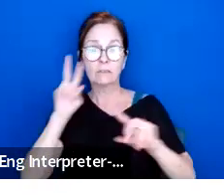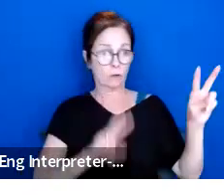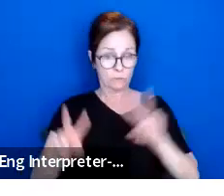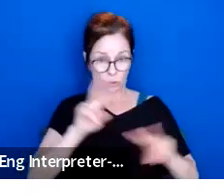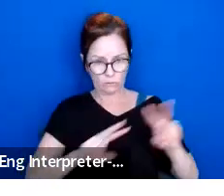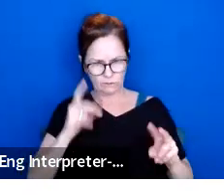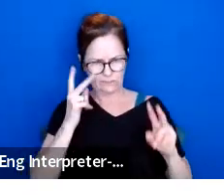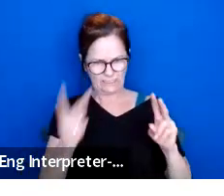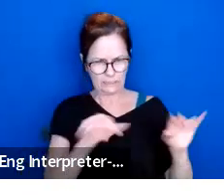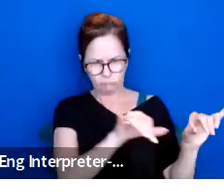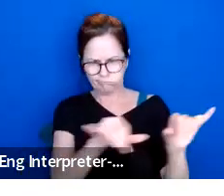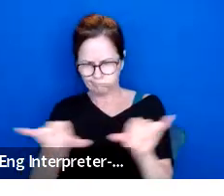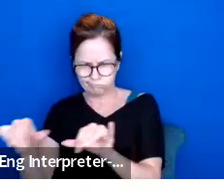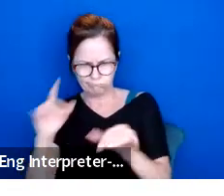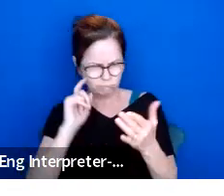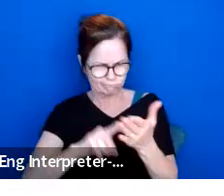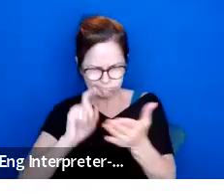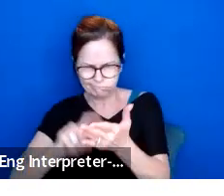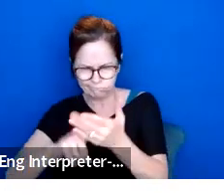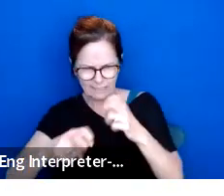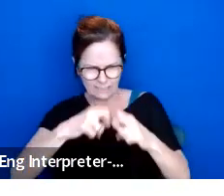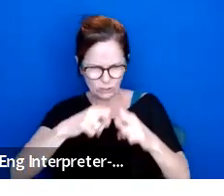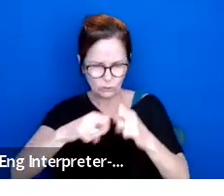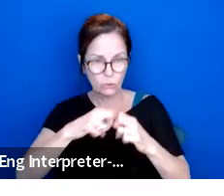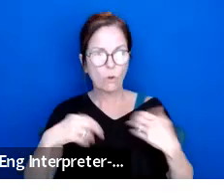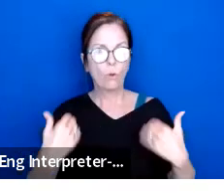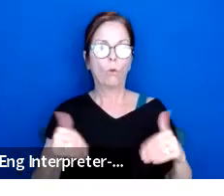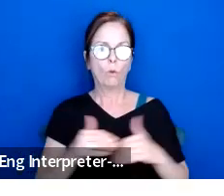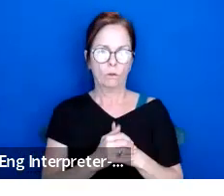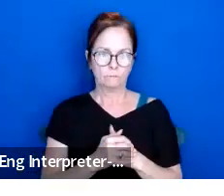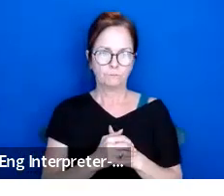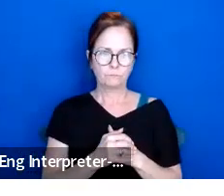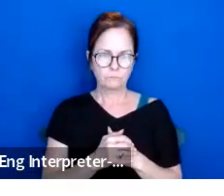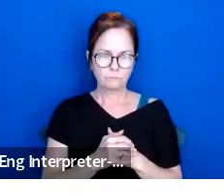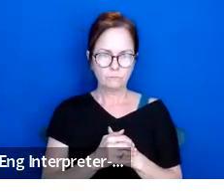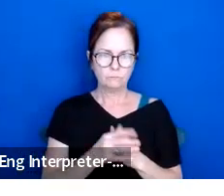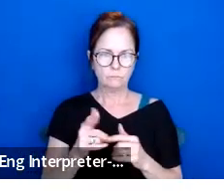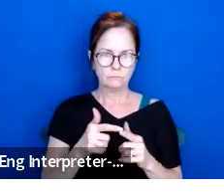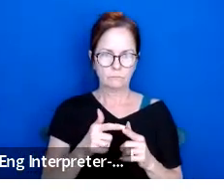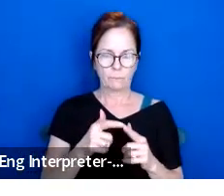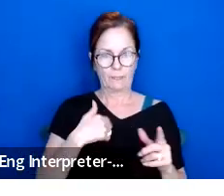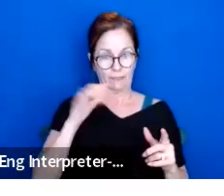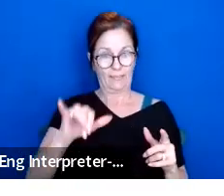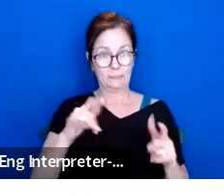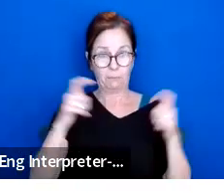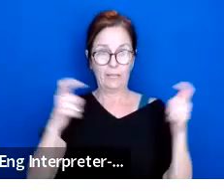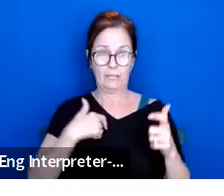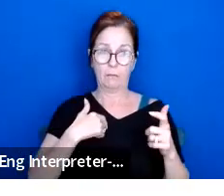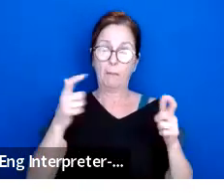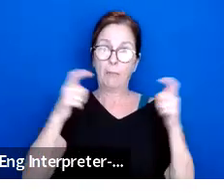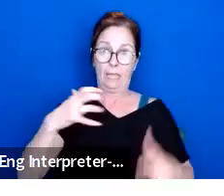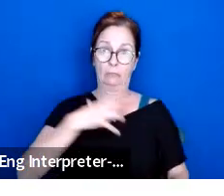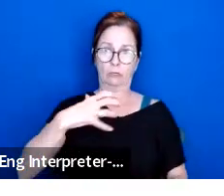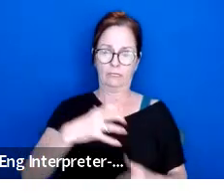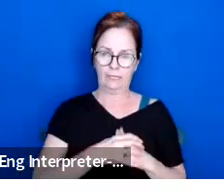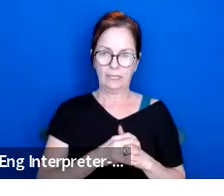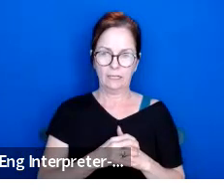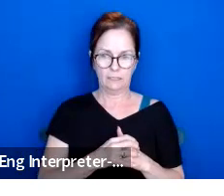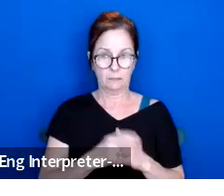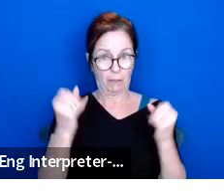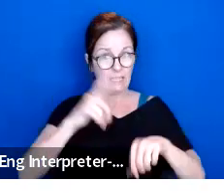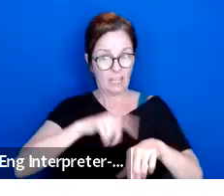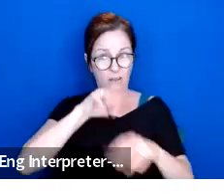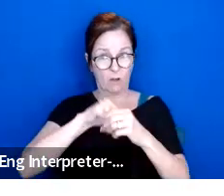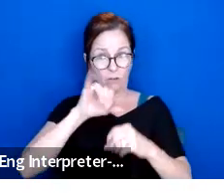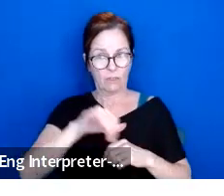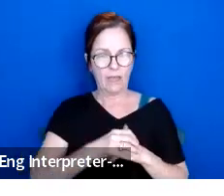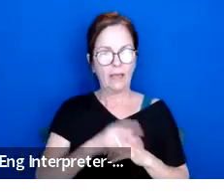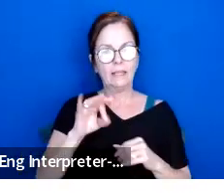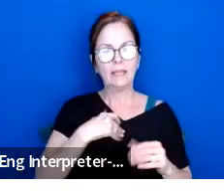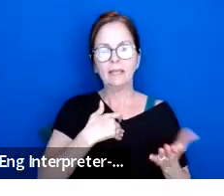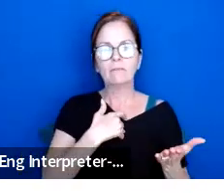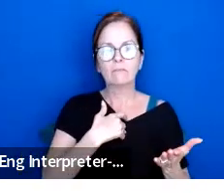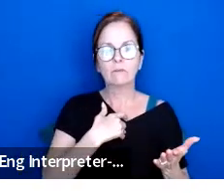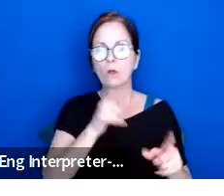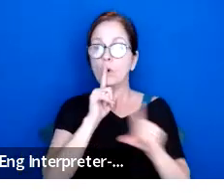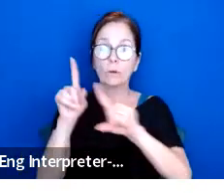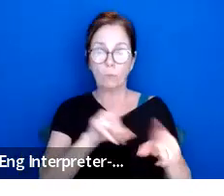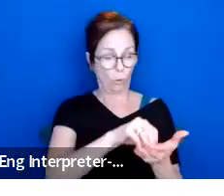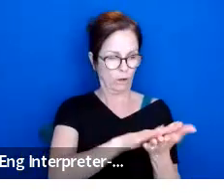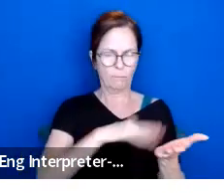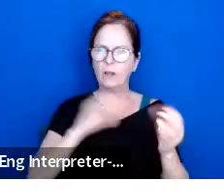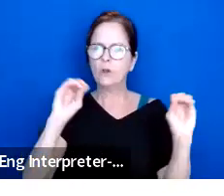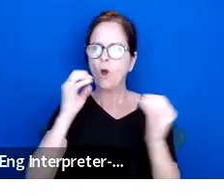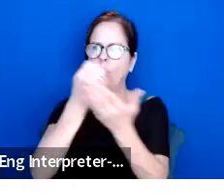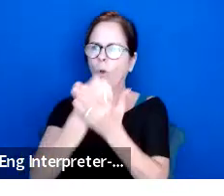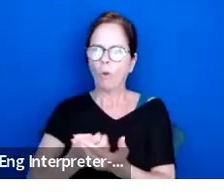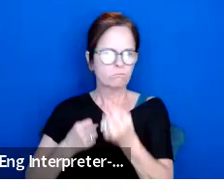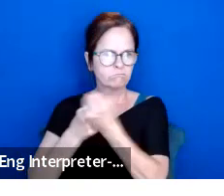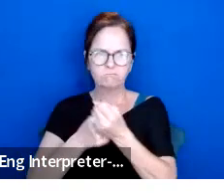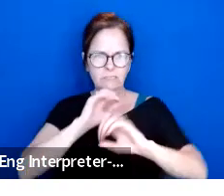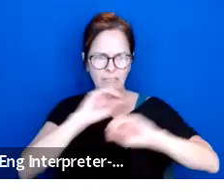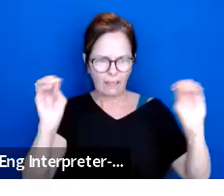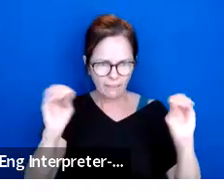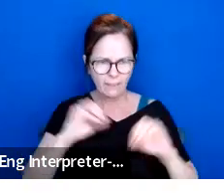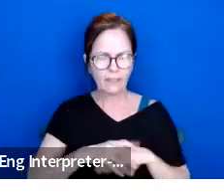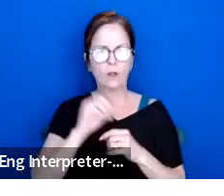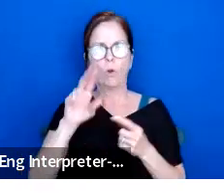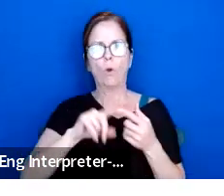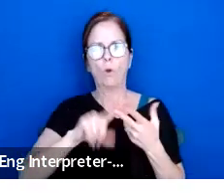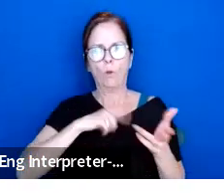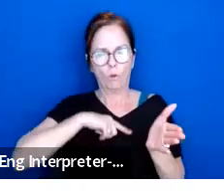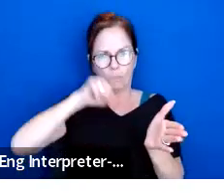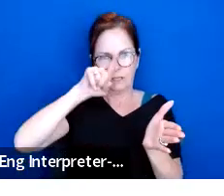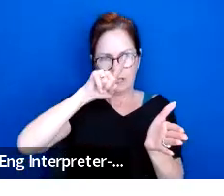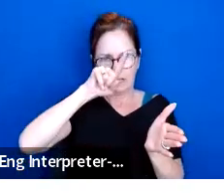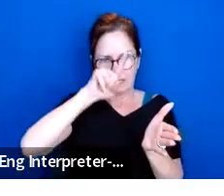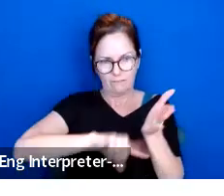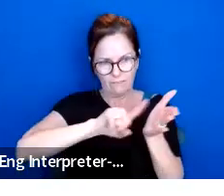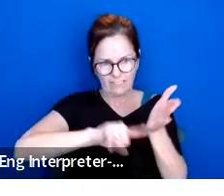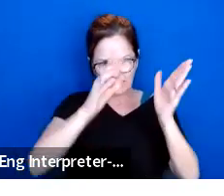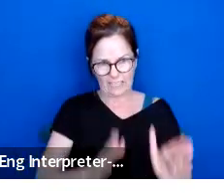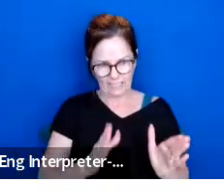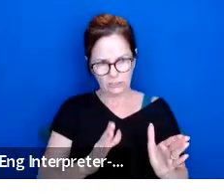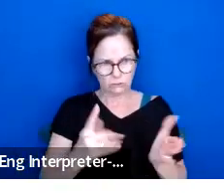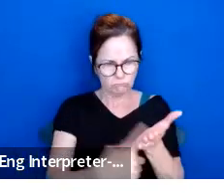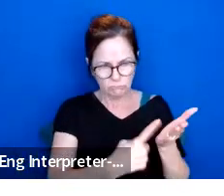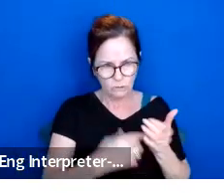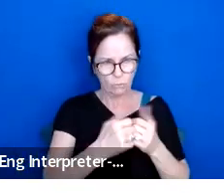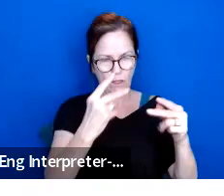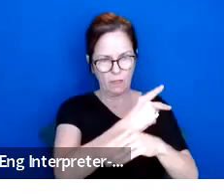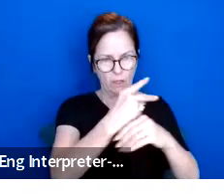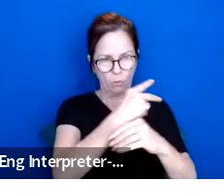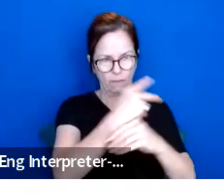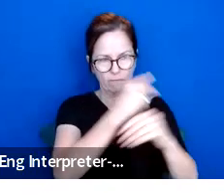Substantiated investigations. This is really important because we've we've grieved in one major grievances when unsubstantiated reports and and and investigations are mentioned amongst the reviewers prior to the findings final findings of the investigation.